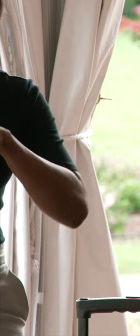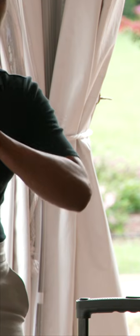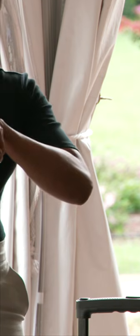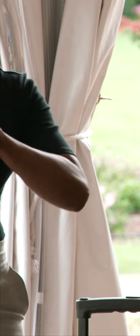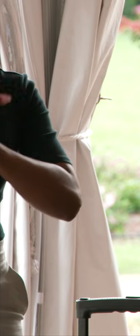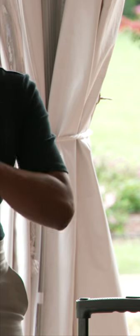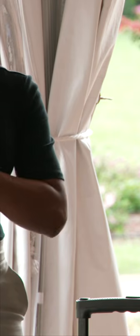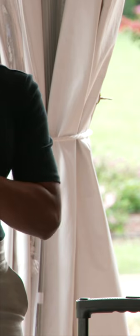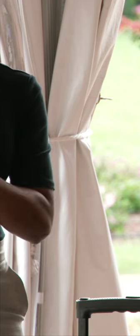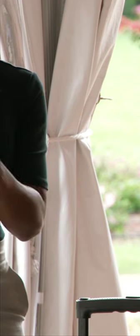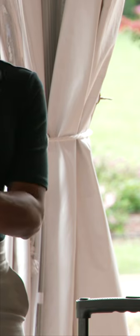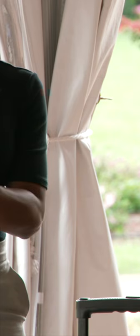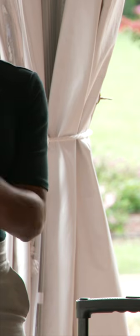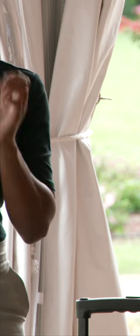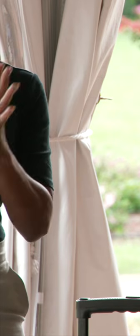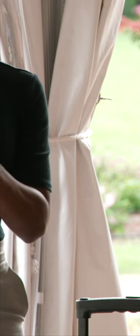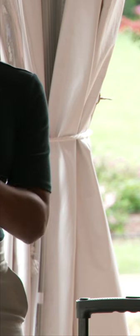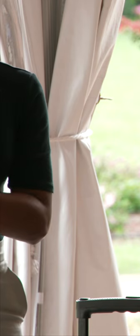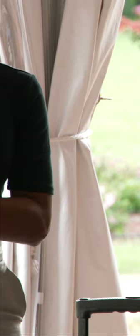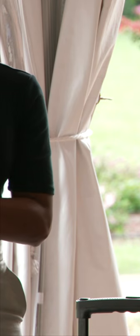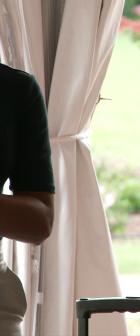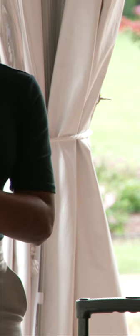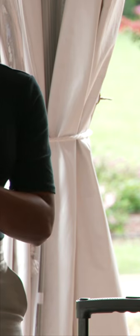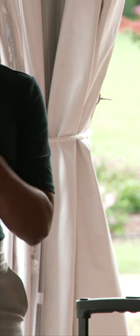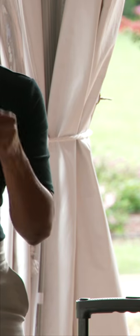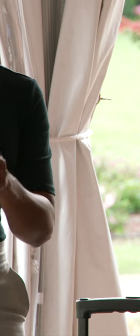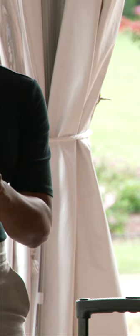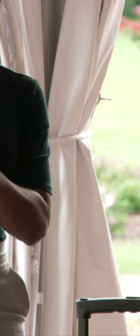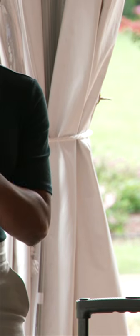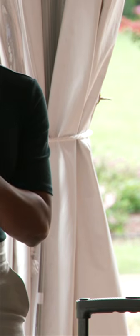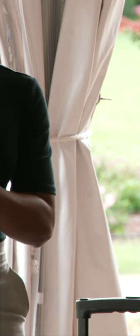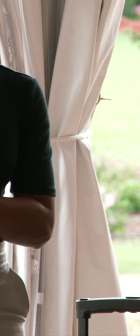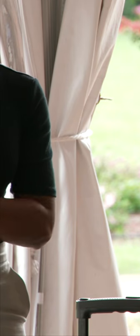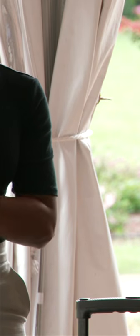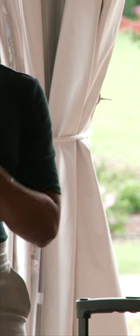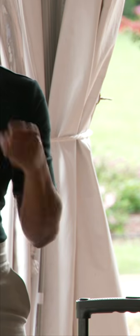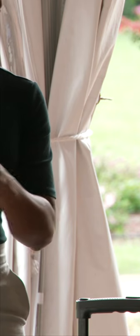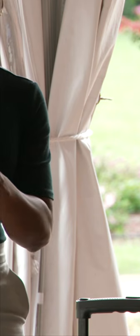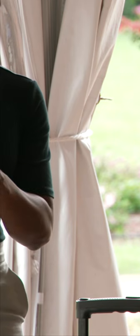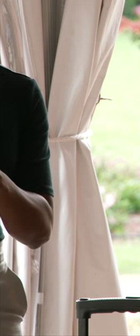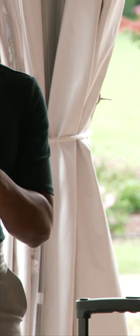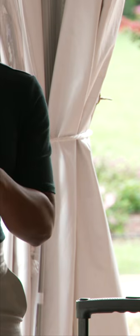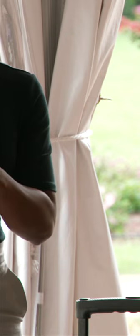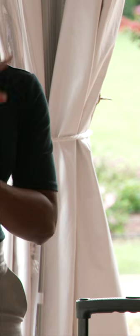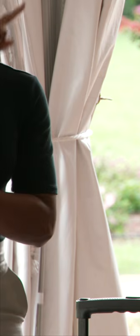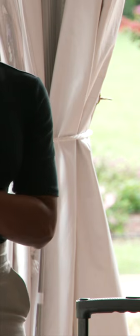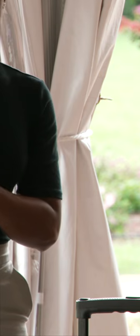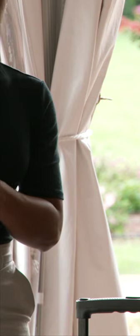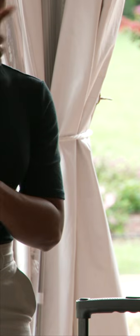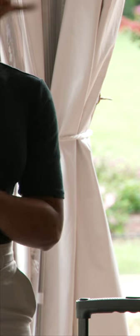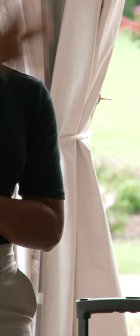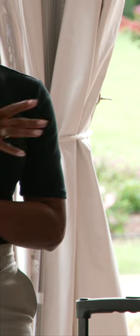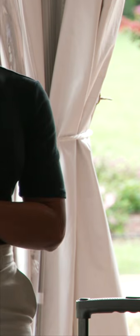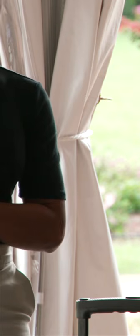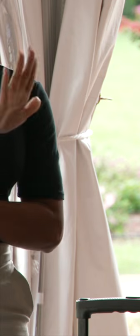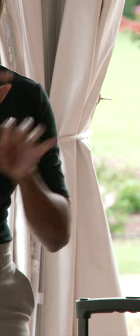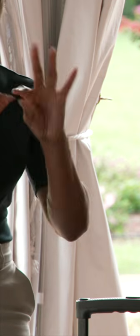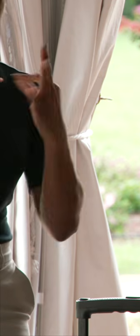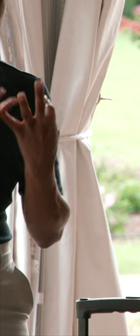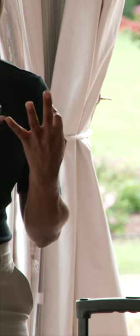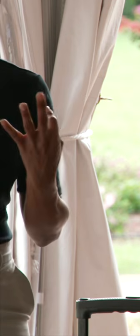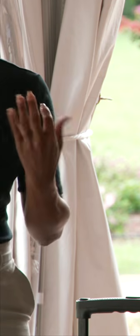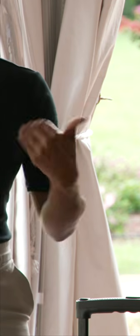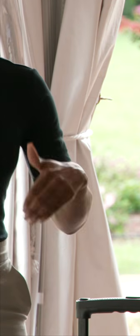four decades and betraying the trust of 625 Black men and their families who endured its profound